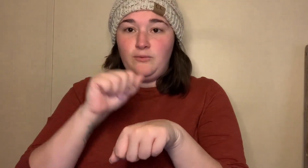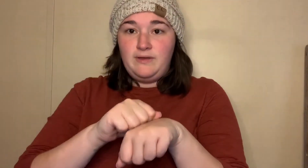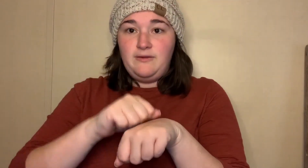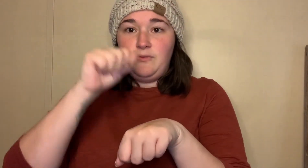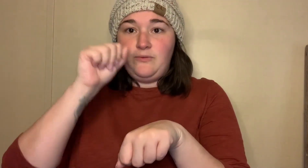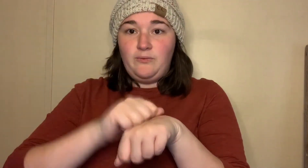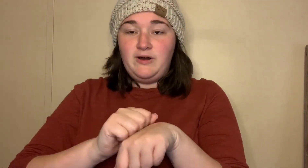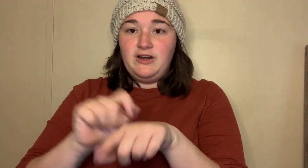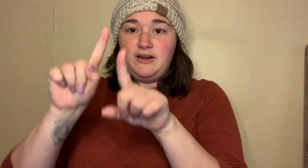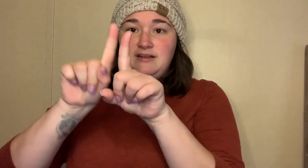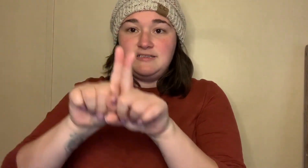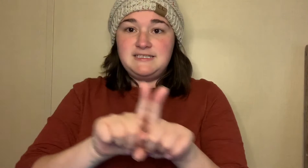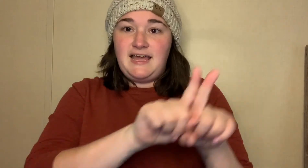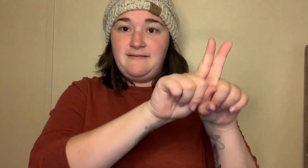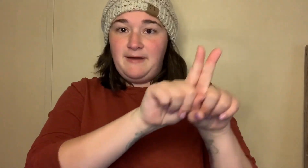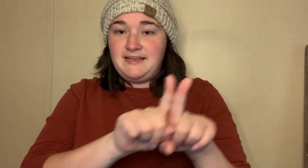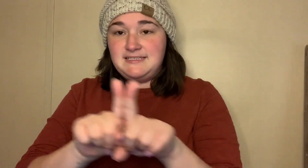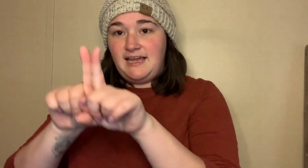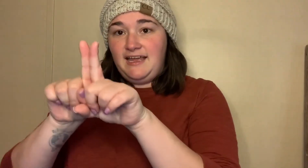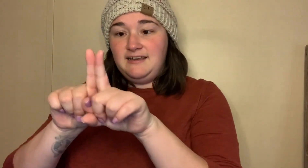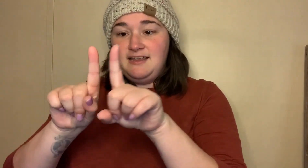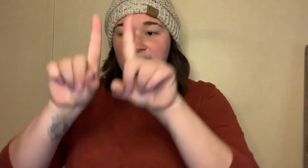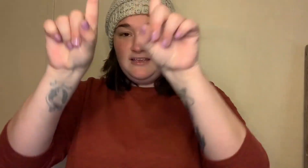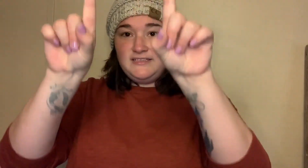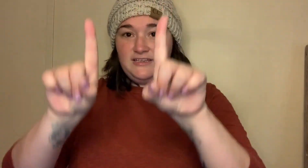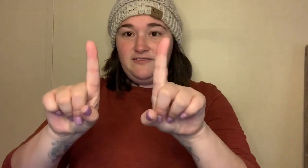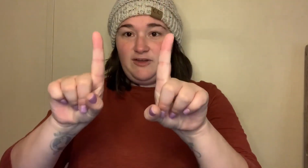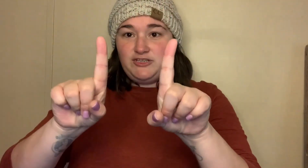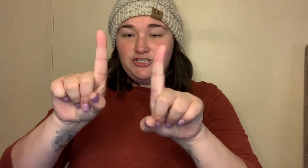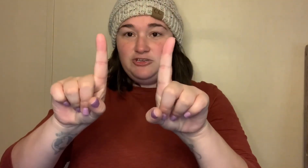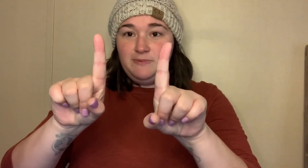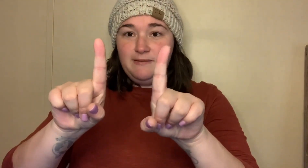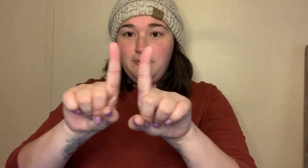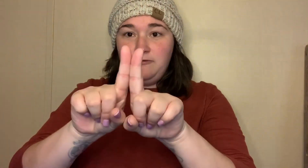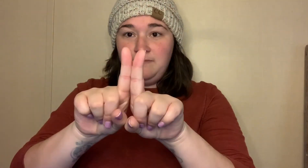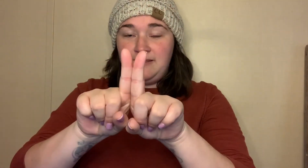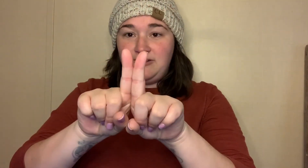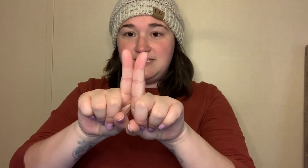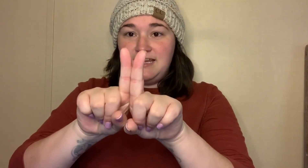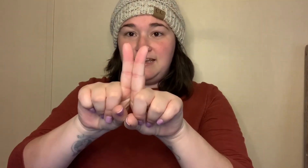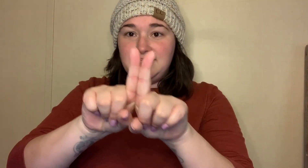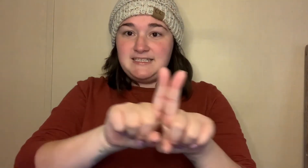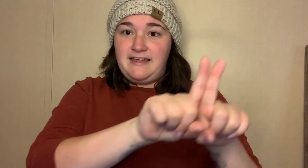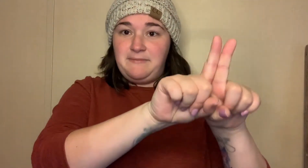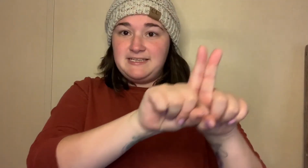we will work side by side so you've got your two people and they're standing side by side